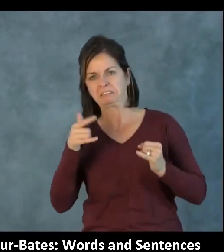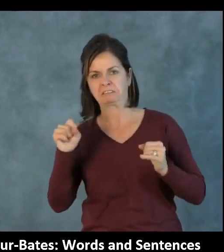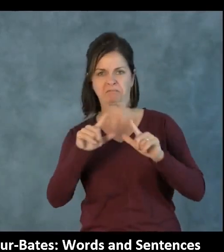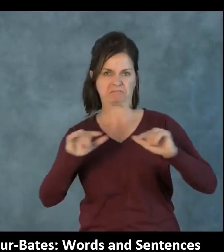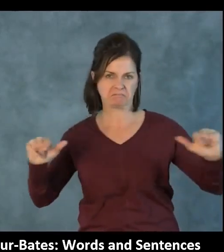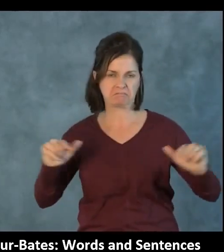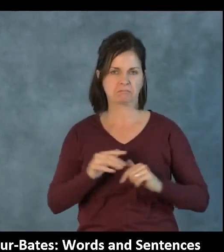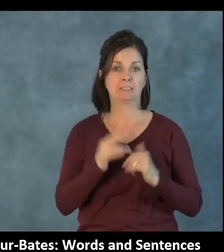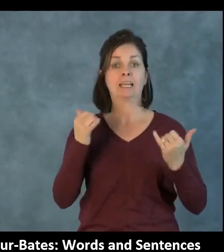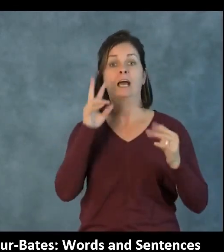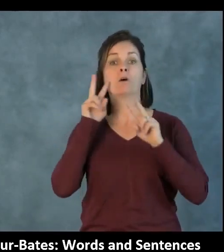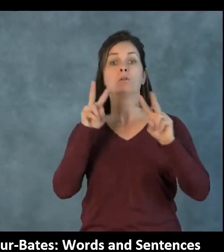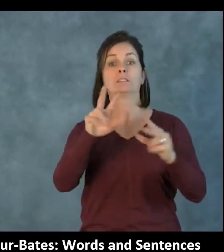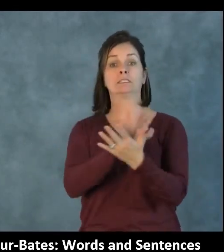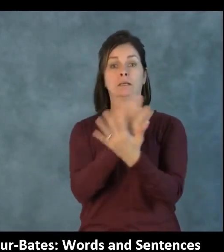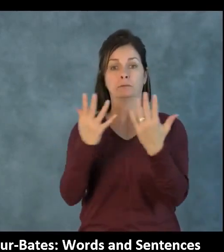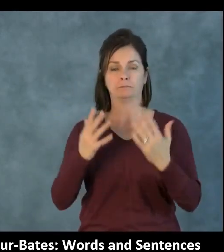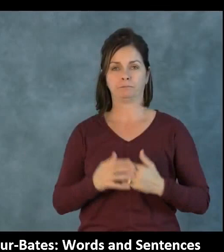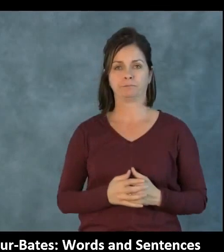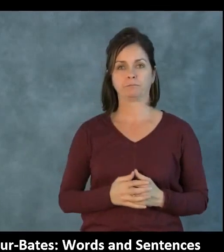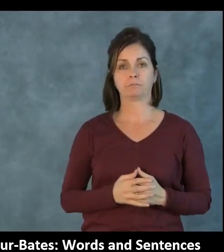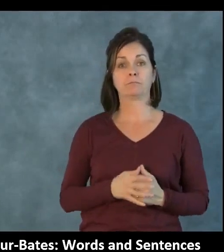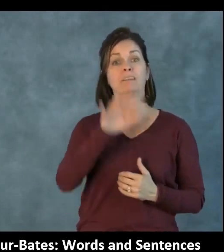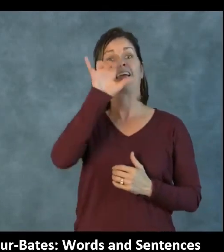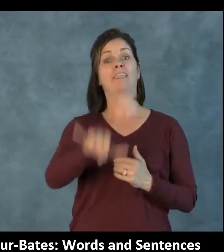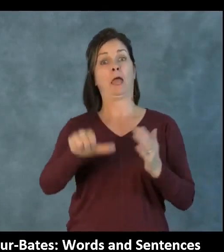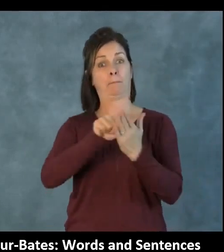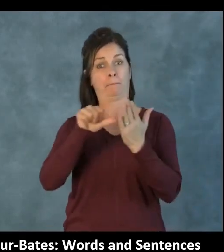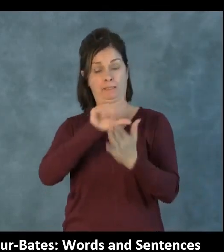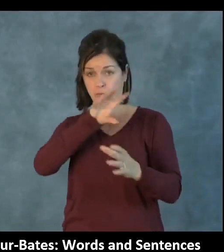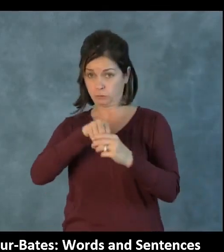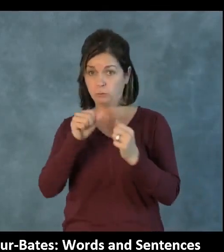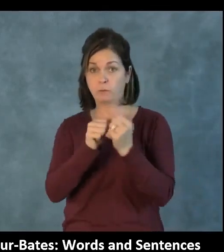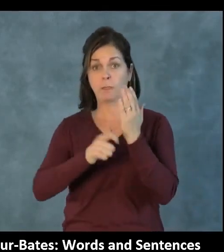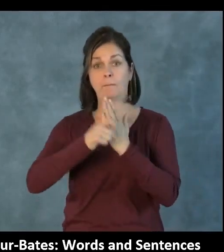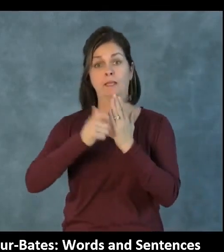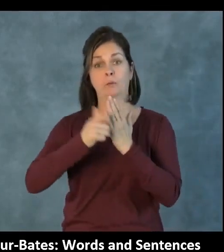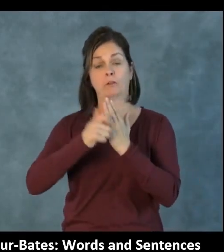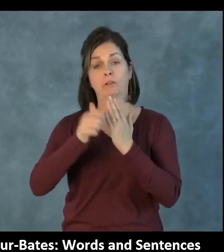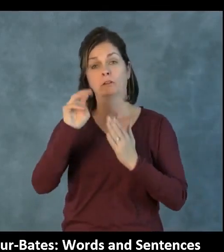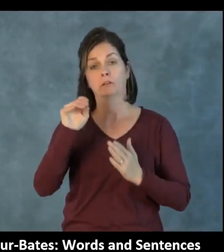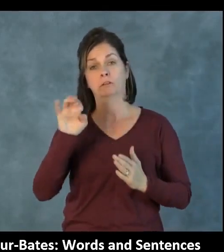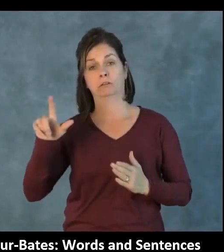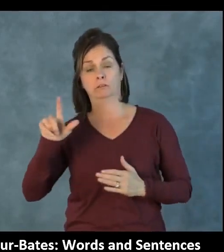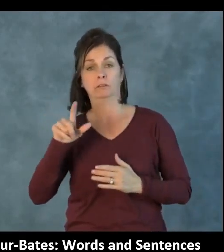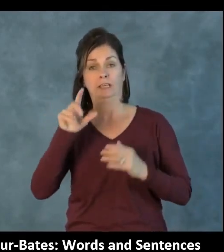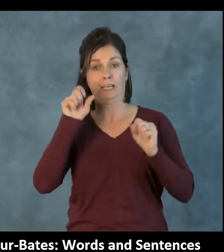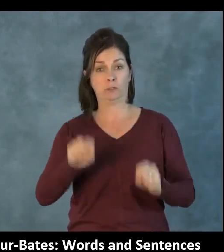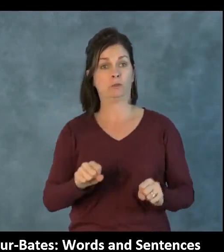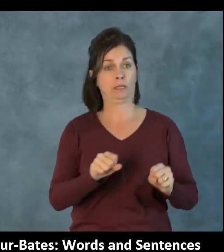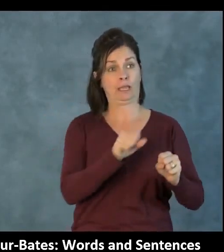Again, this page is in the manual, and it also can be downloaded from the wiki website,